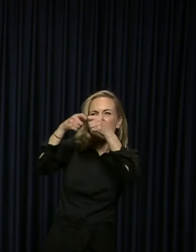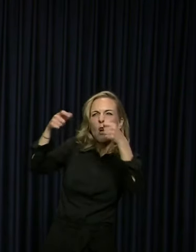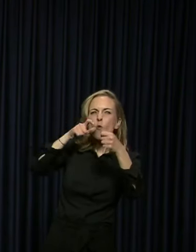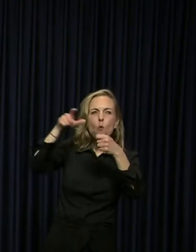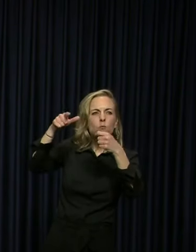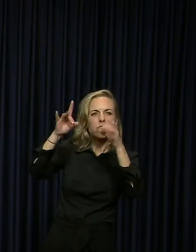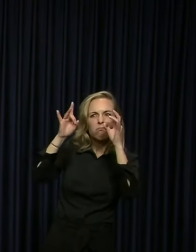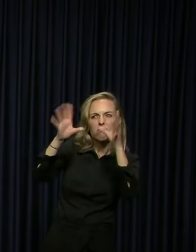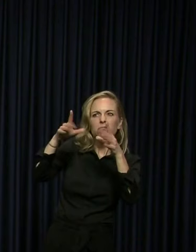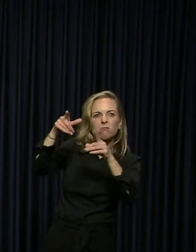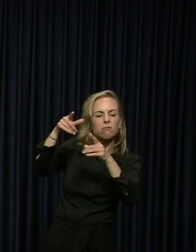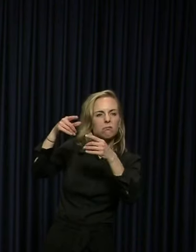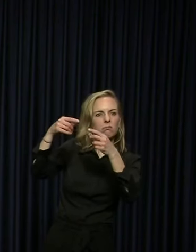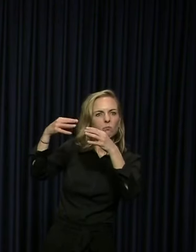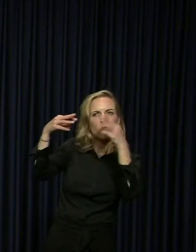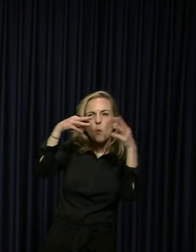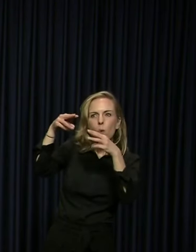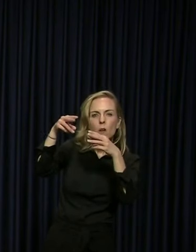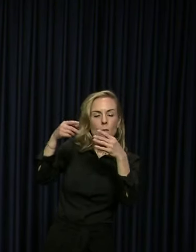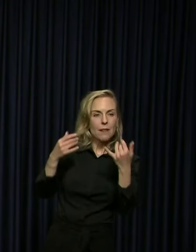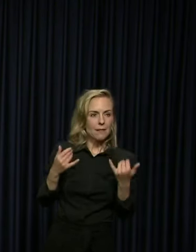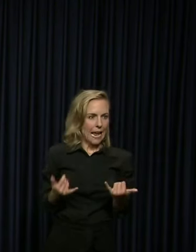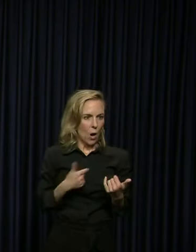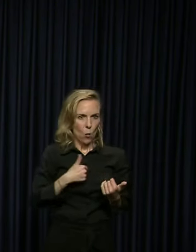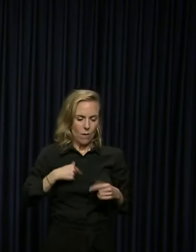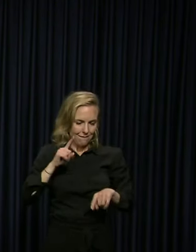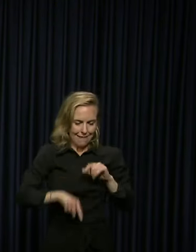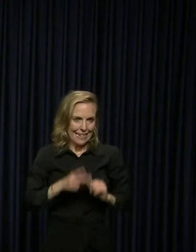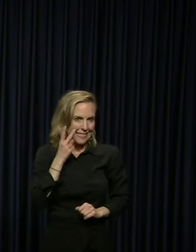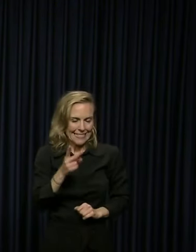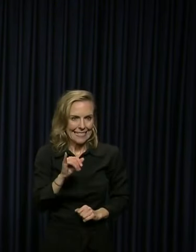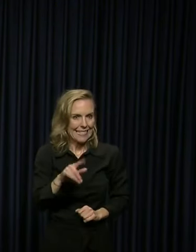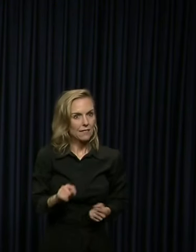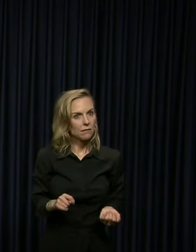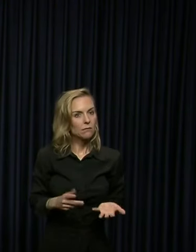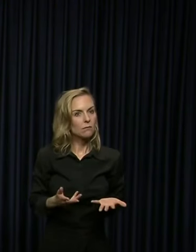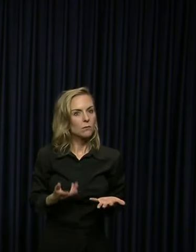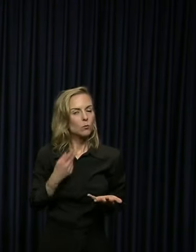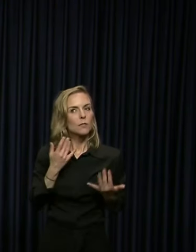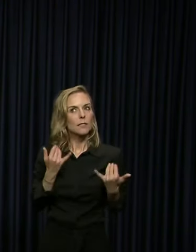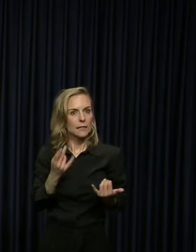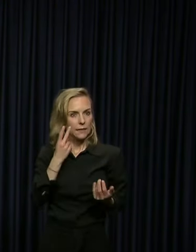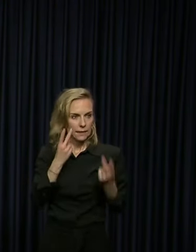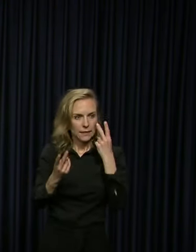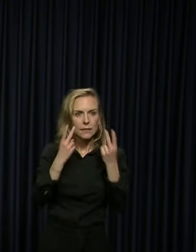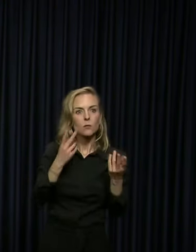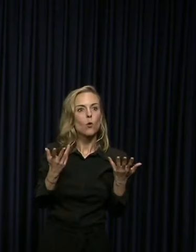DIFFERENT STATE IS AN EXCEPTION TOO.